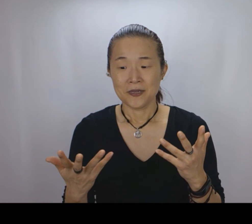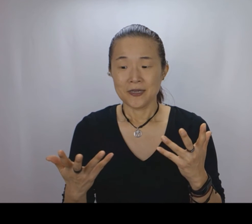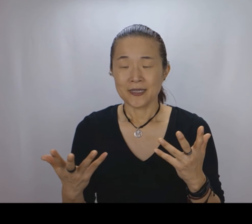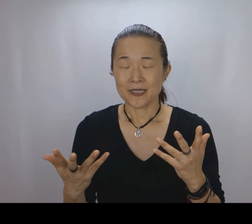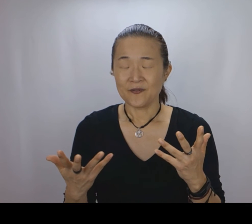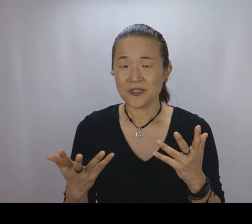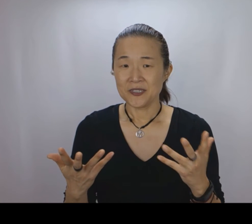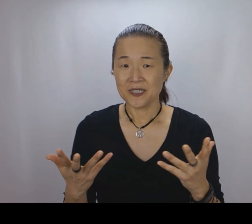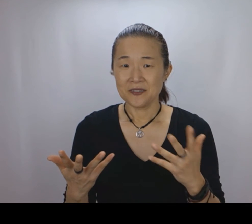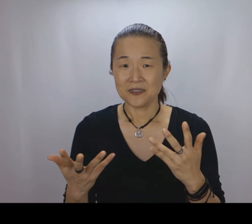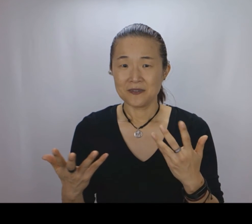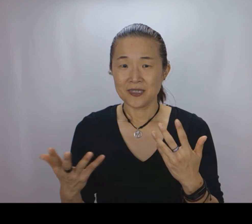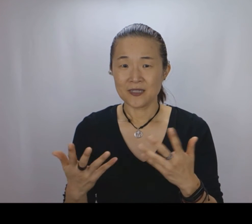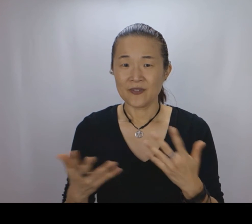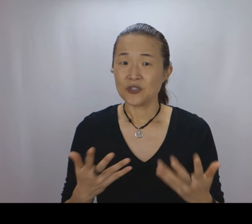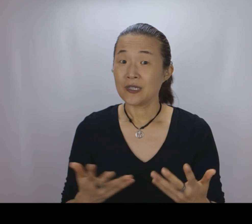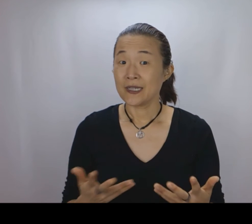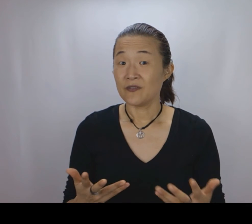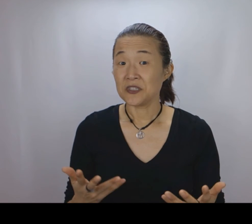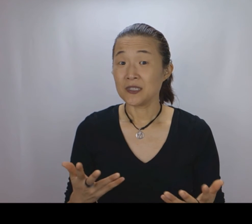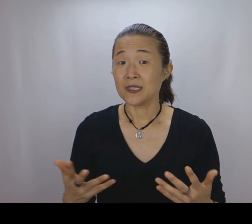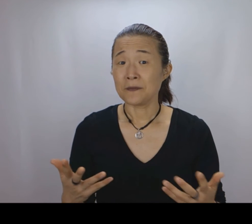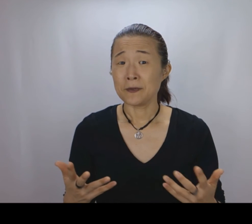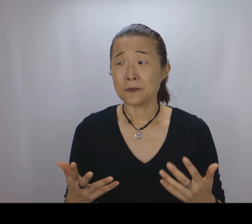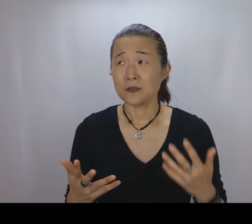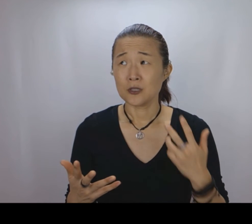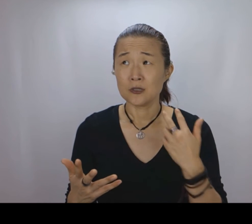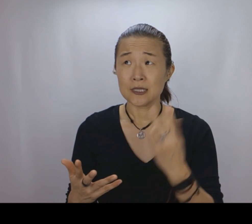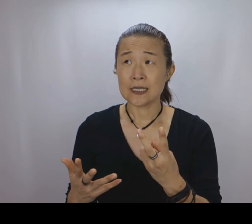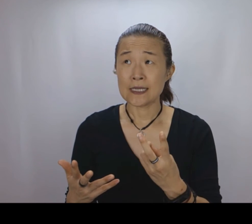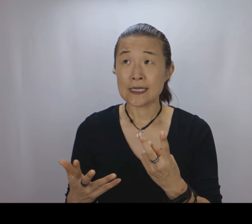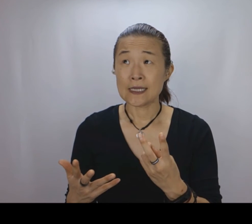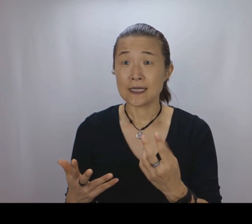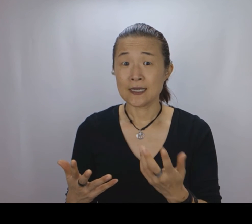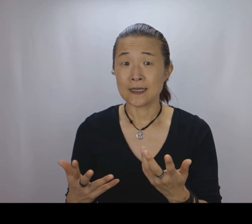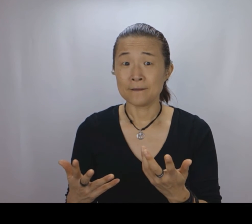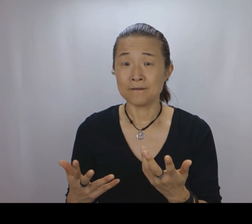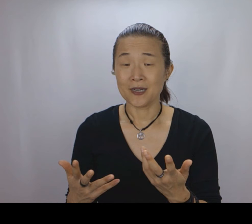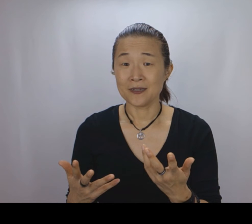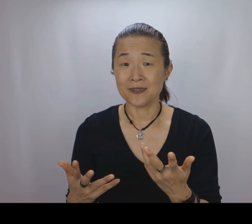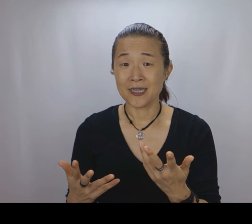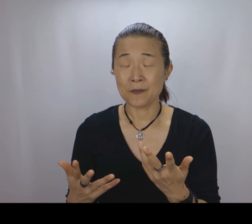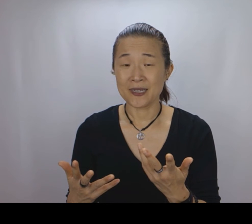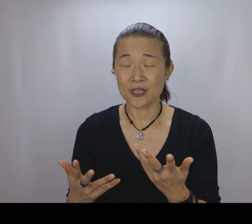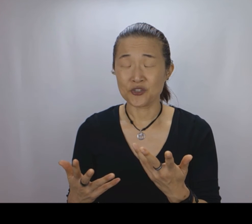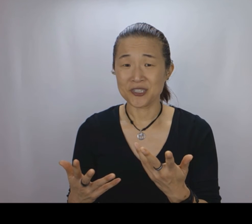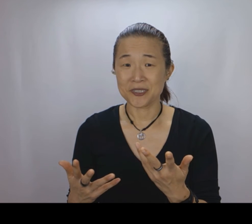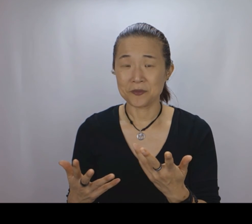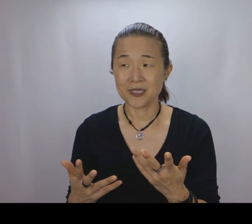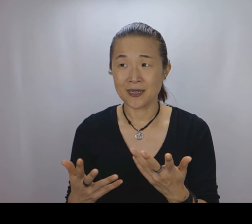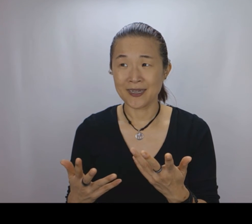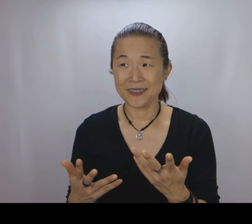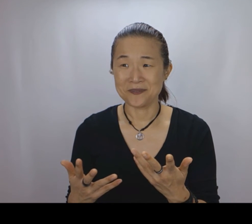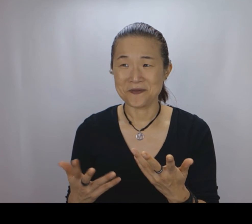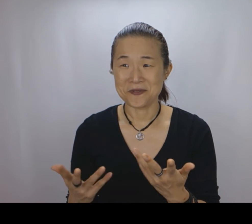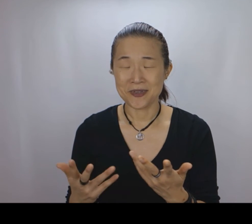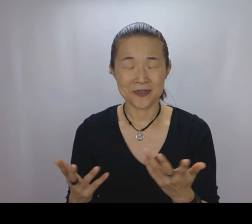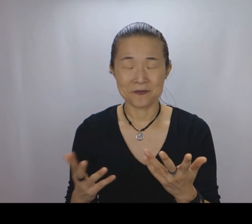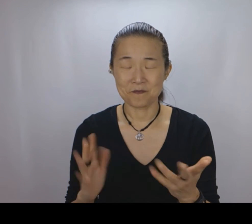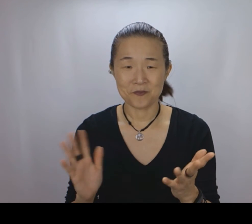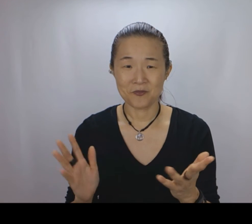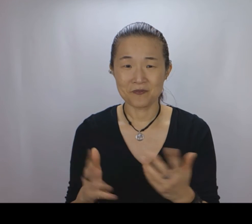It's confusing, it's visually confusing to deaf people to see an ambidextrous sign.